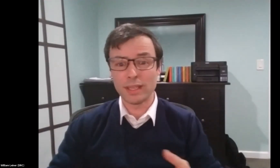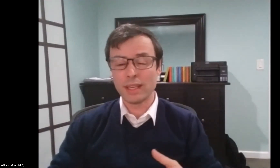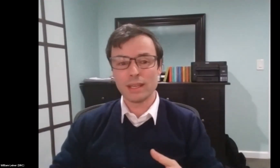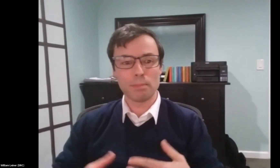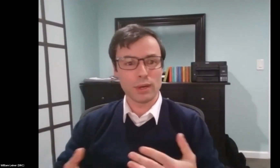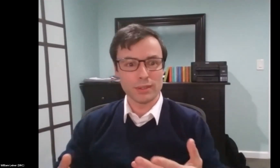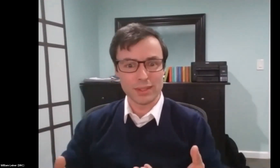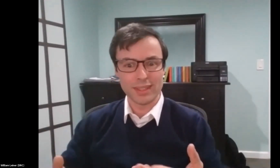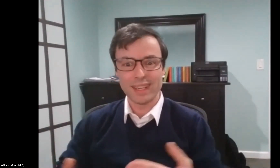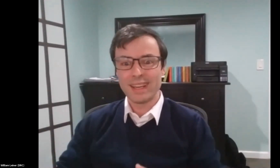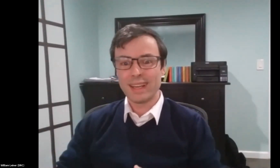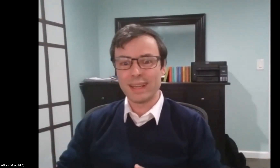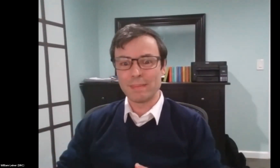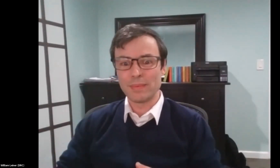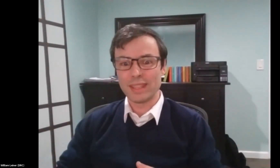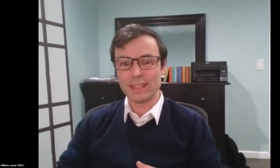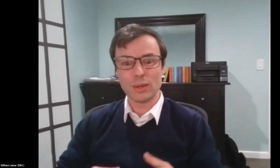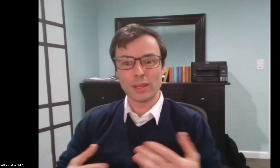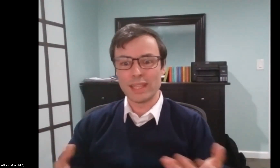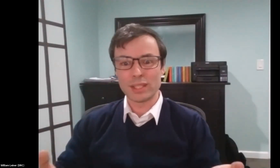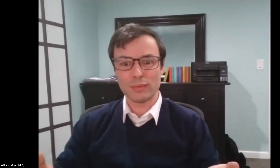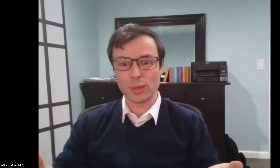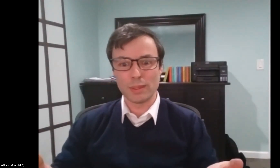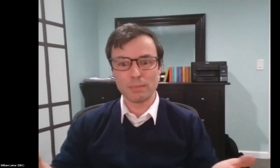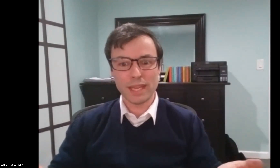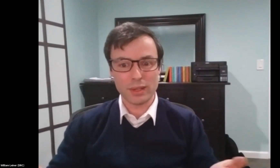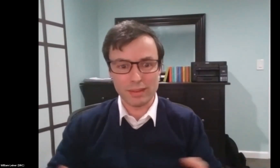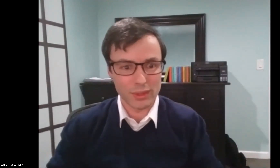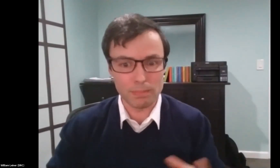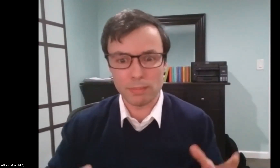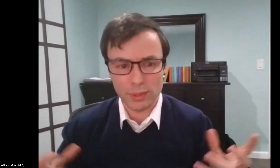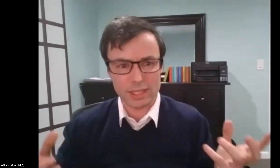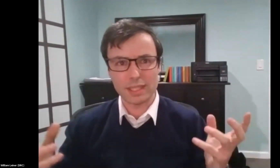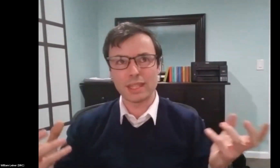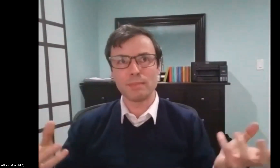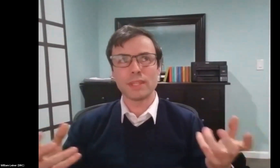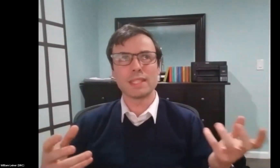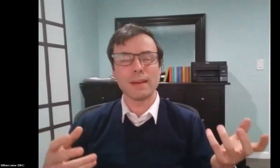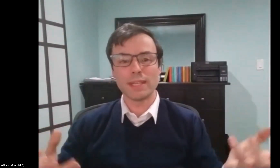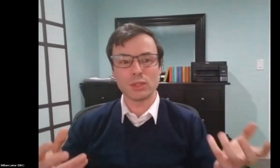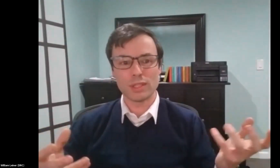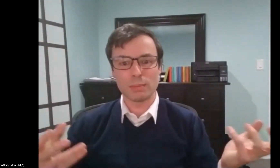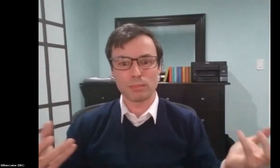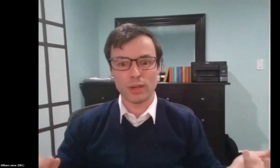other activities of daily living. It can mean a paid